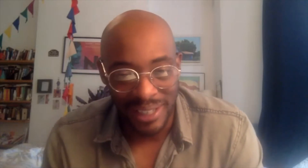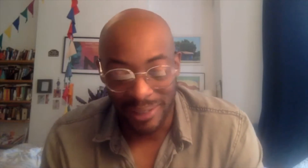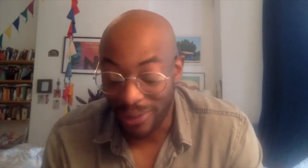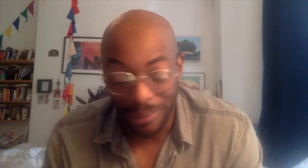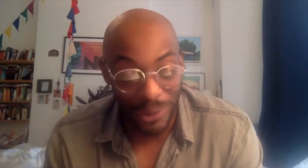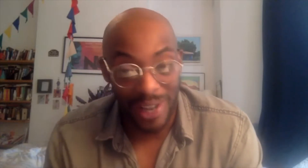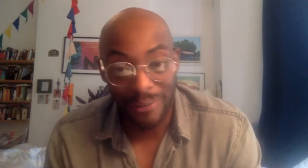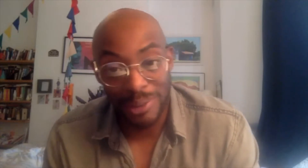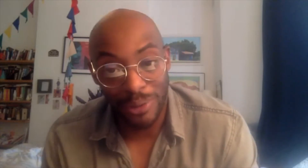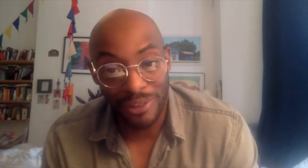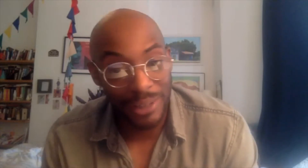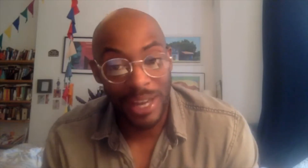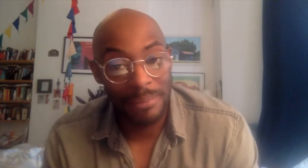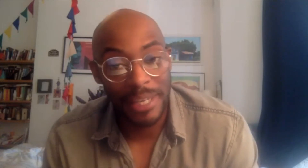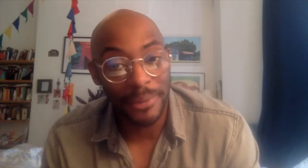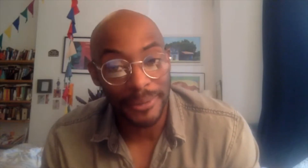and felt more comfortable around white people.